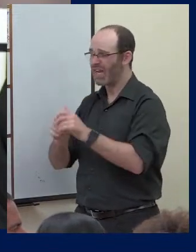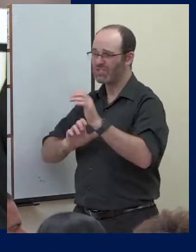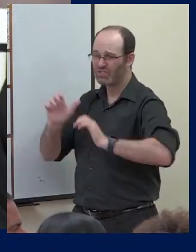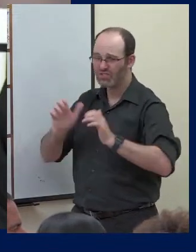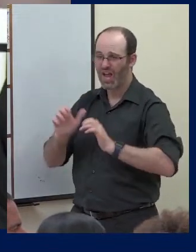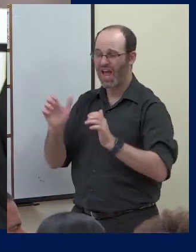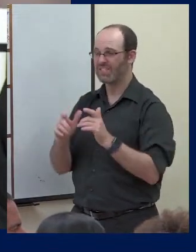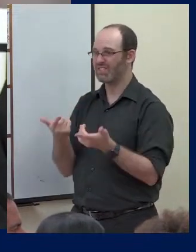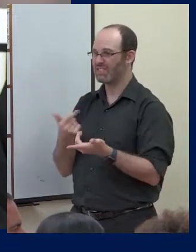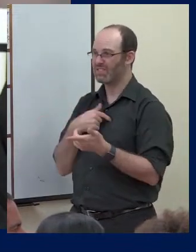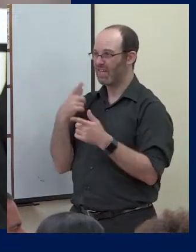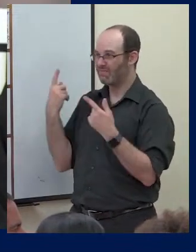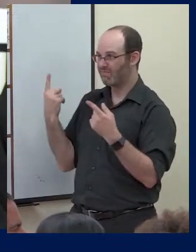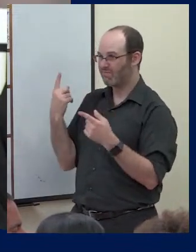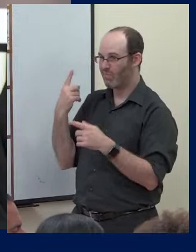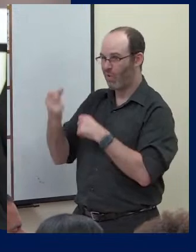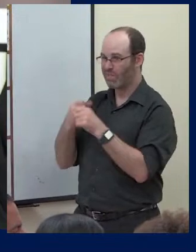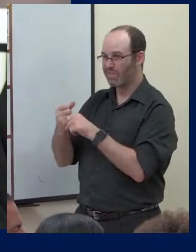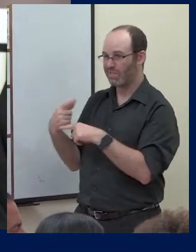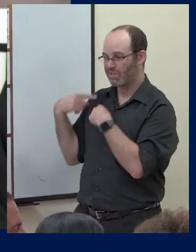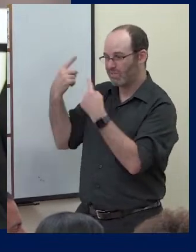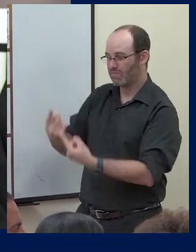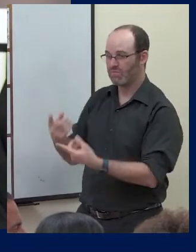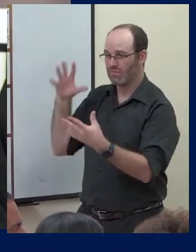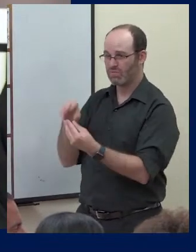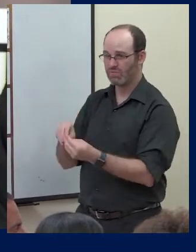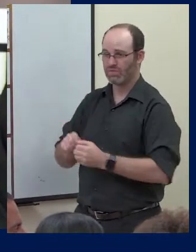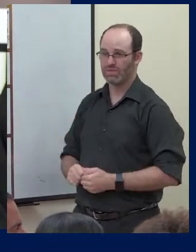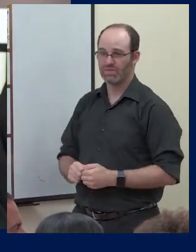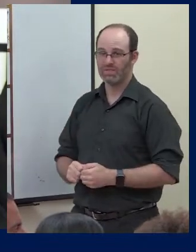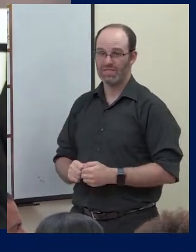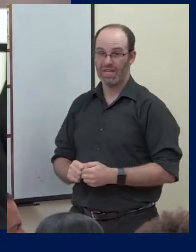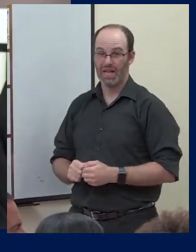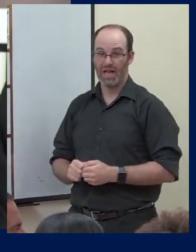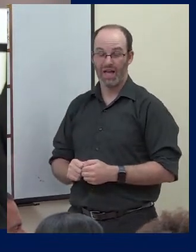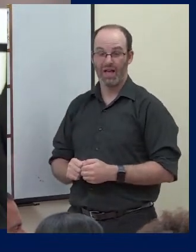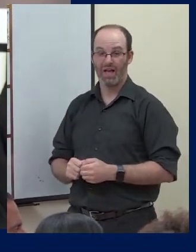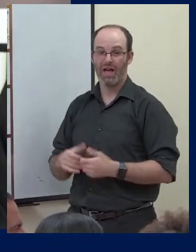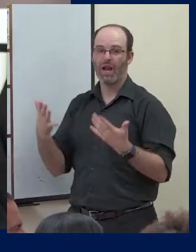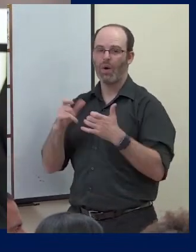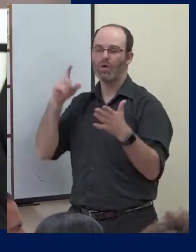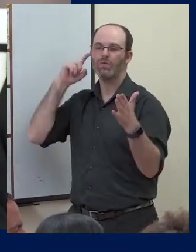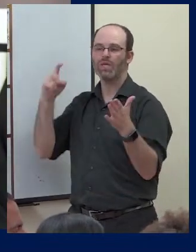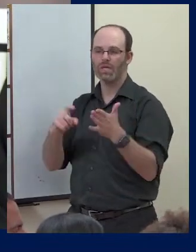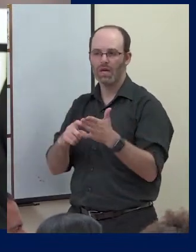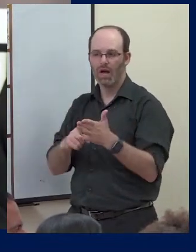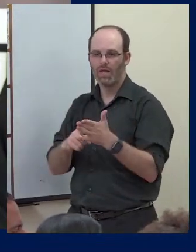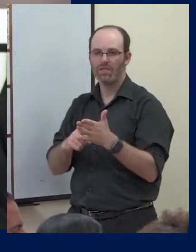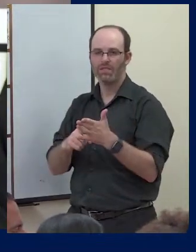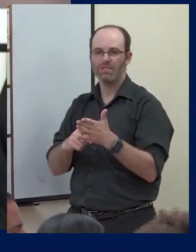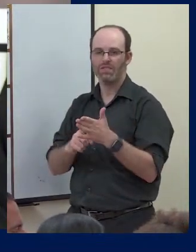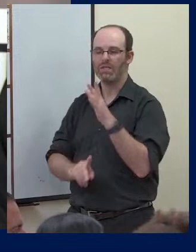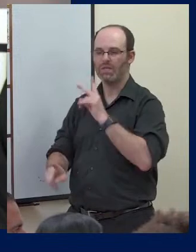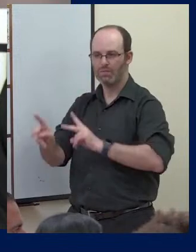year. A big part of that absolutely I want to acknowledge and recognize the individuals that are picking